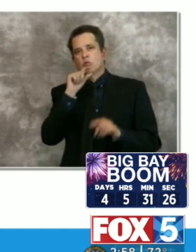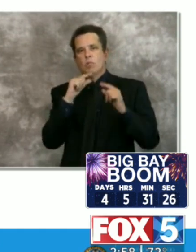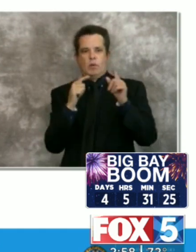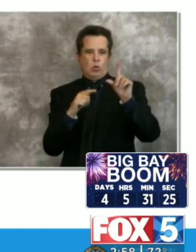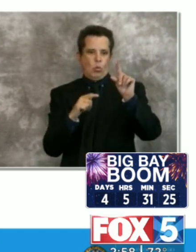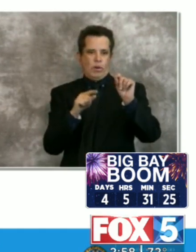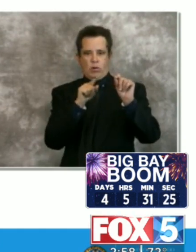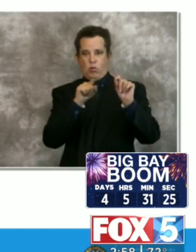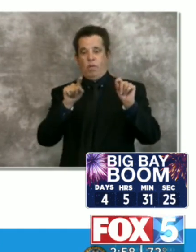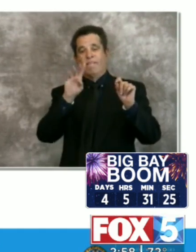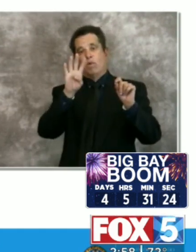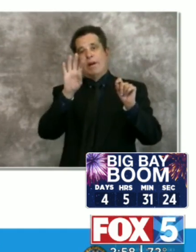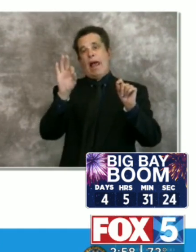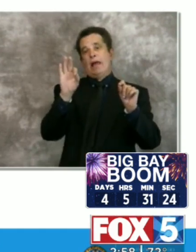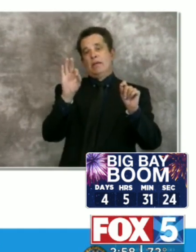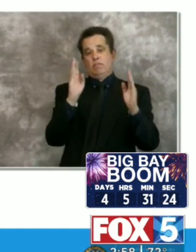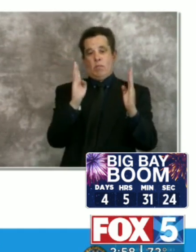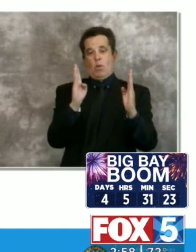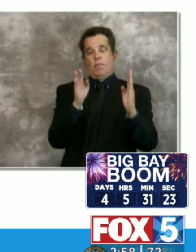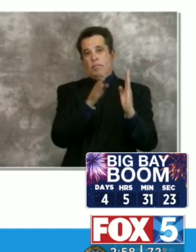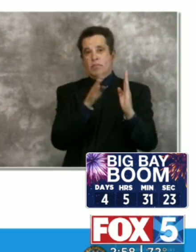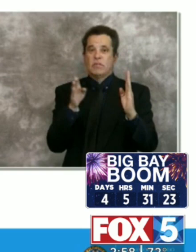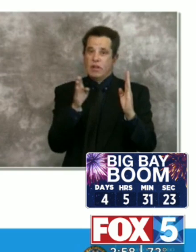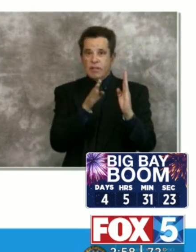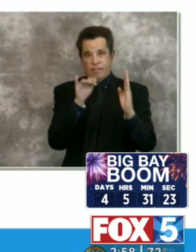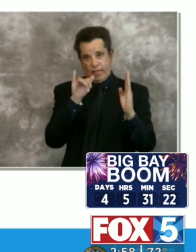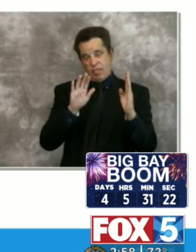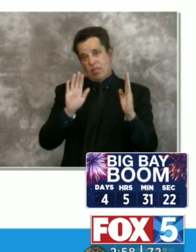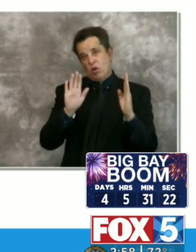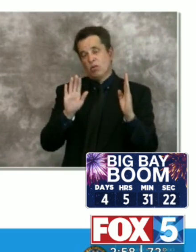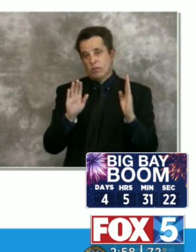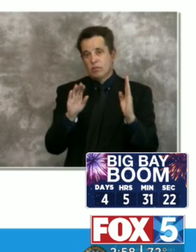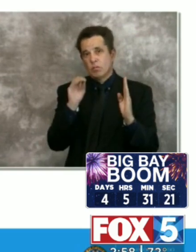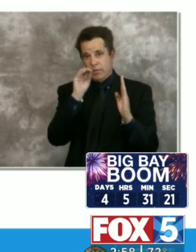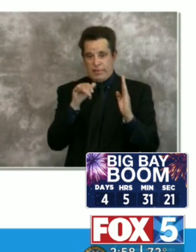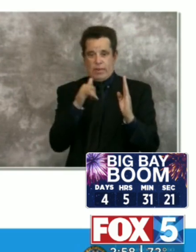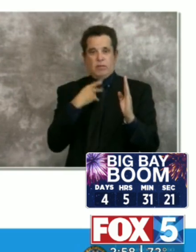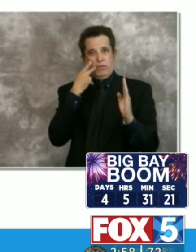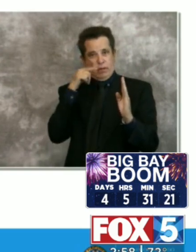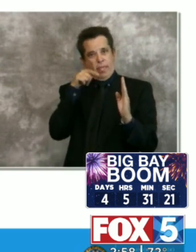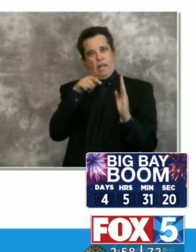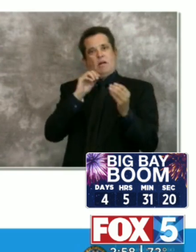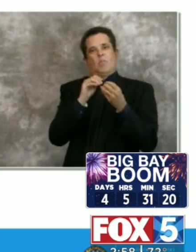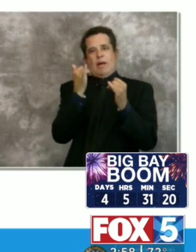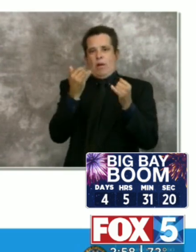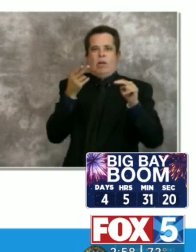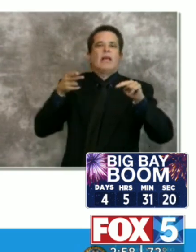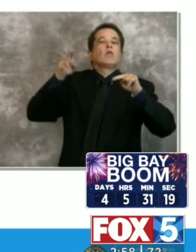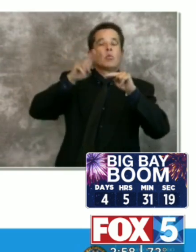7,869 OR 56 PERCENT OF THE TOTAL NUMBER OF CASES. OR IN THE AGE GROUP 20 TO 49 YEARS